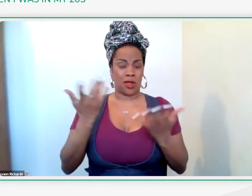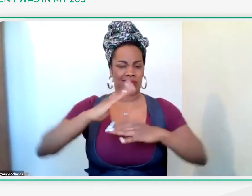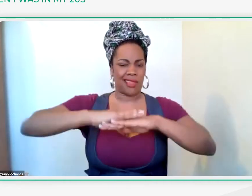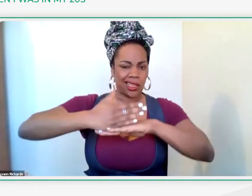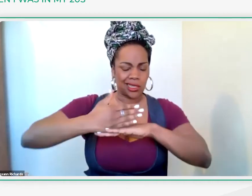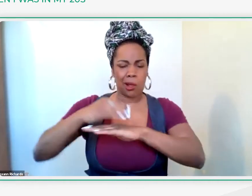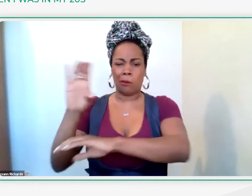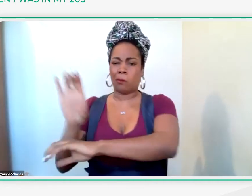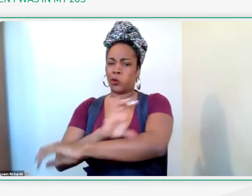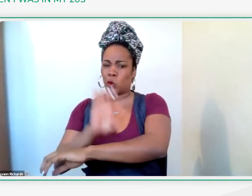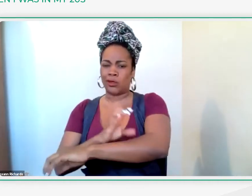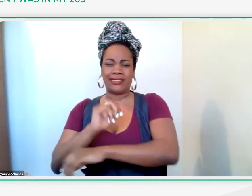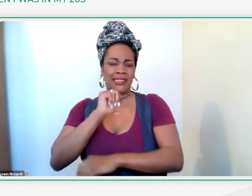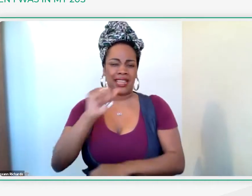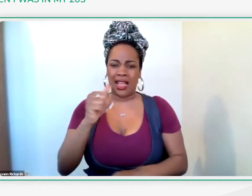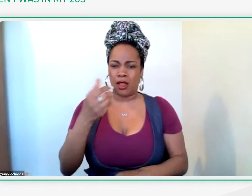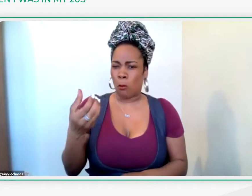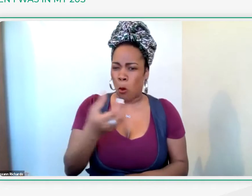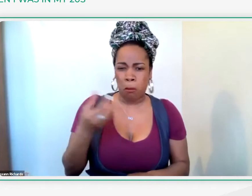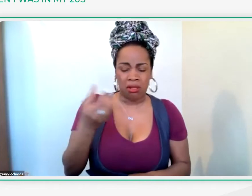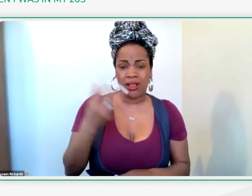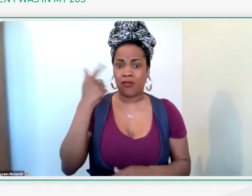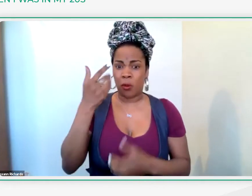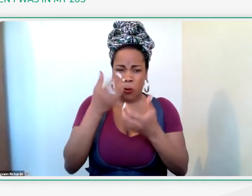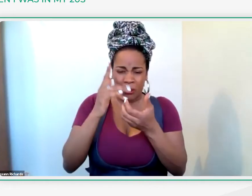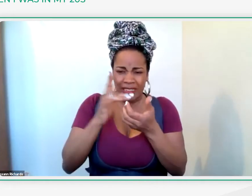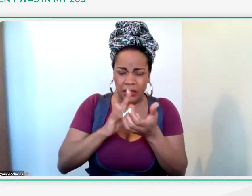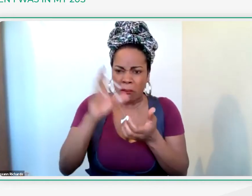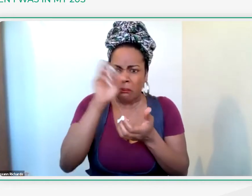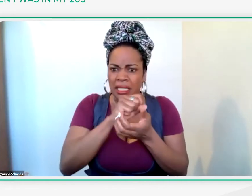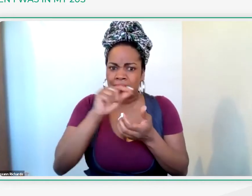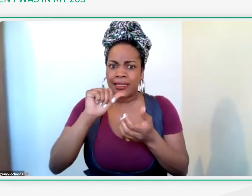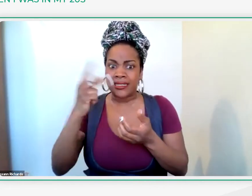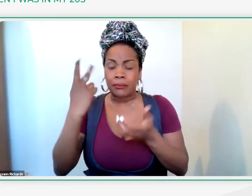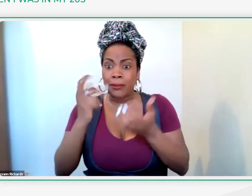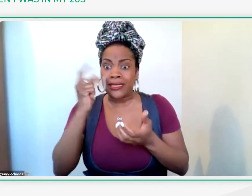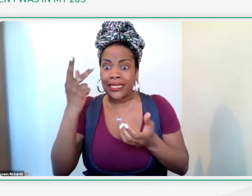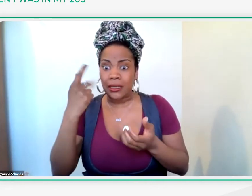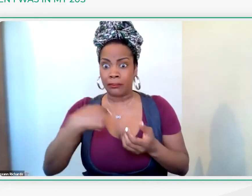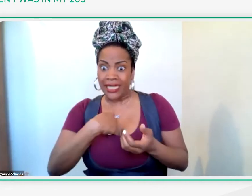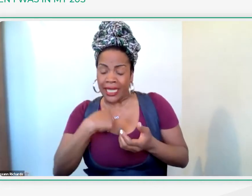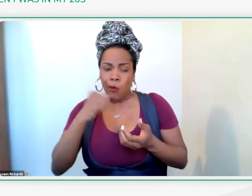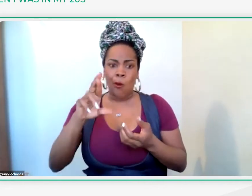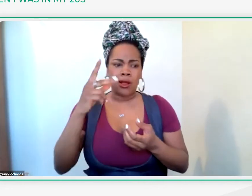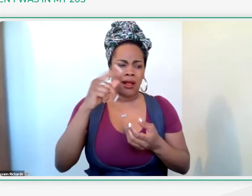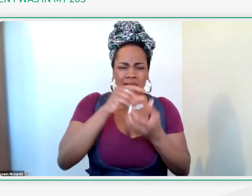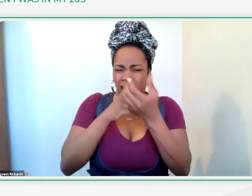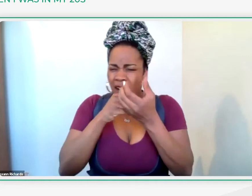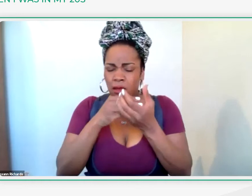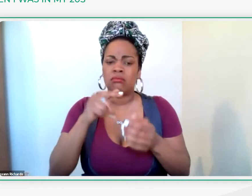Zoom is best viewed on a laptop or a computer, not on your cell phone because you may not